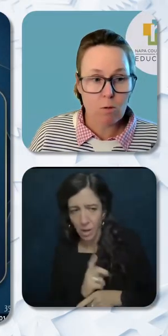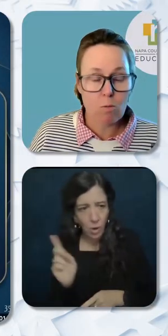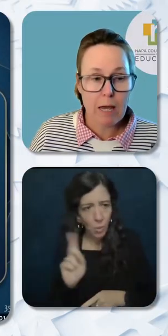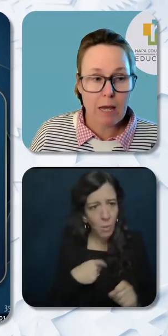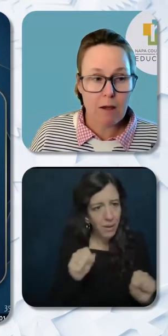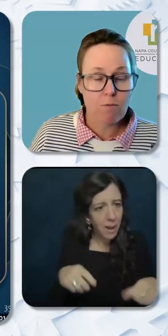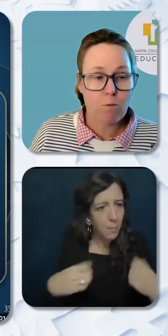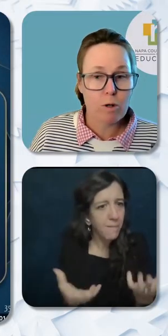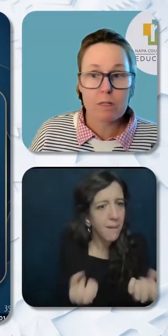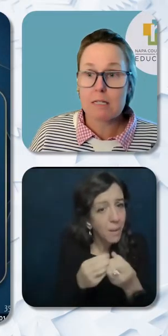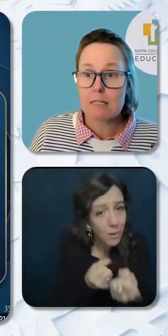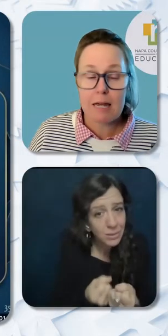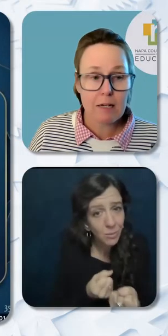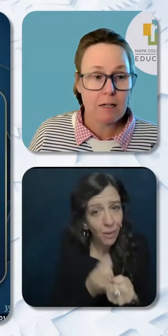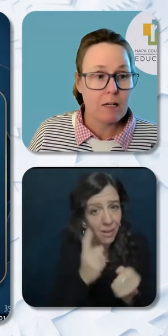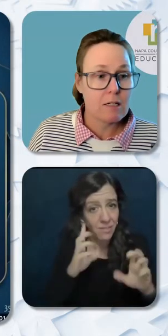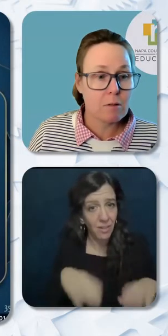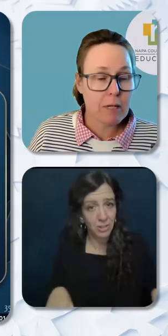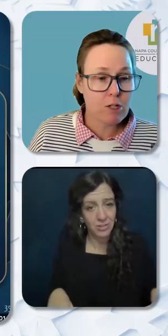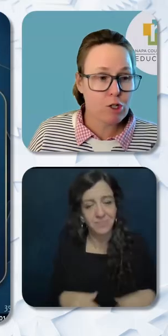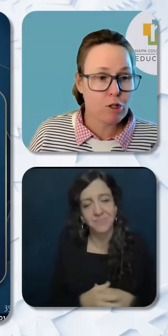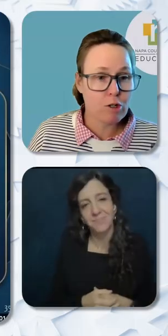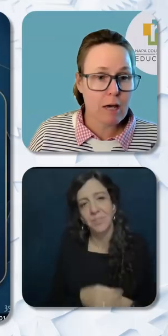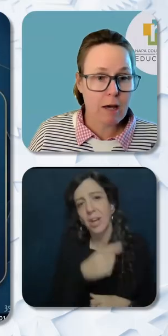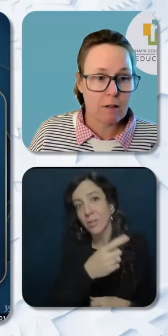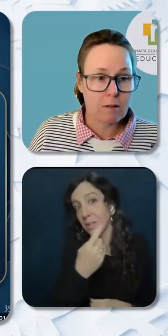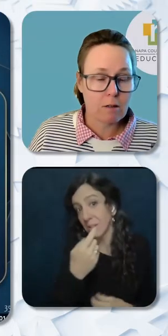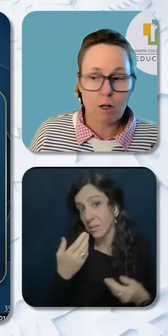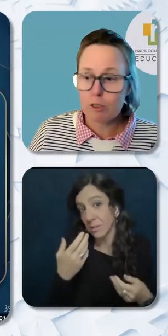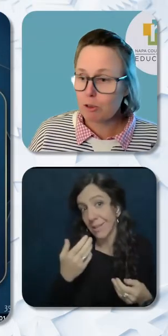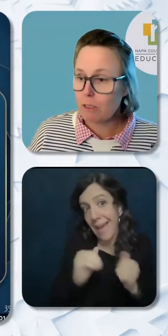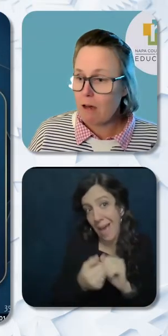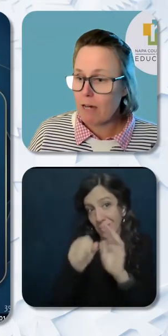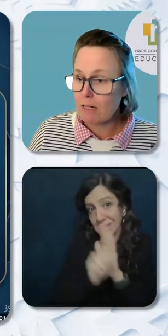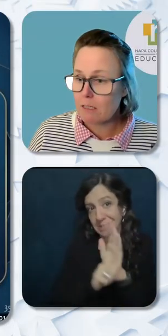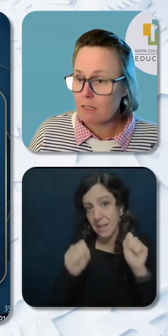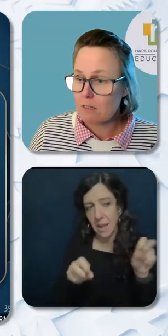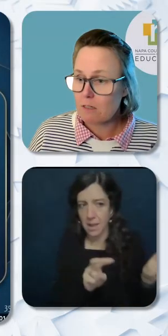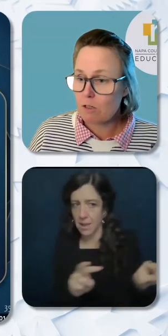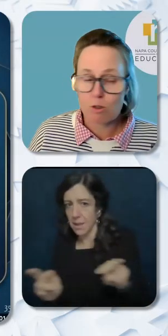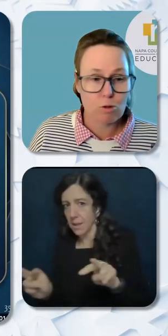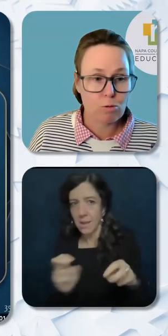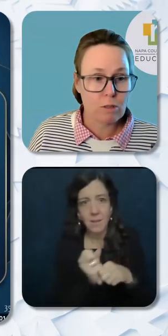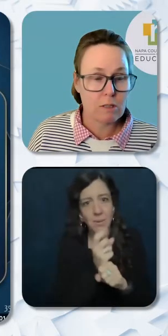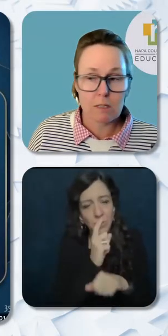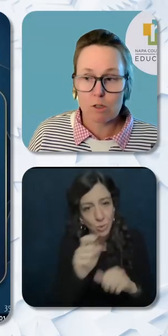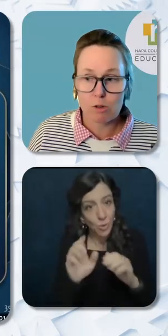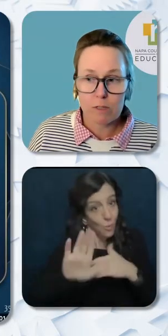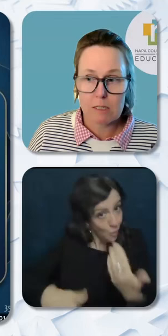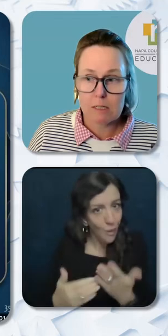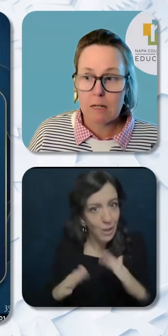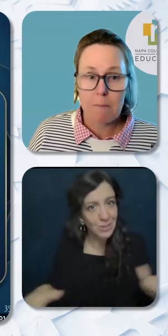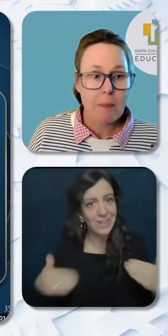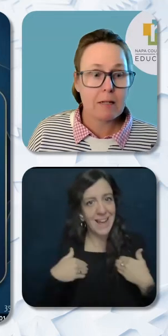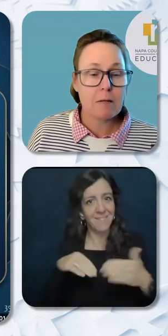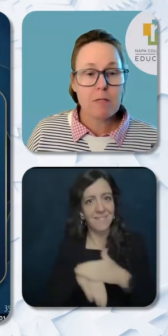it is a way for the state to make sure that all children have access to these services.